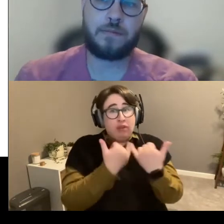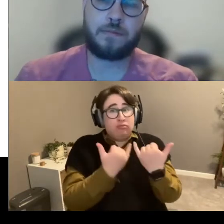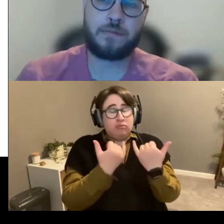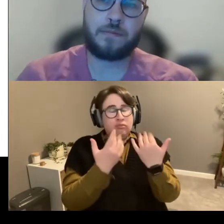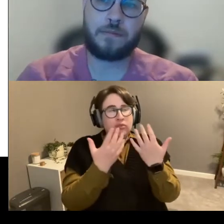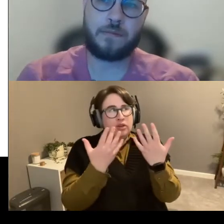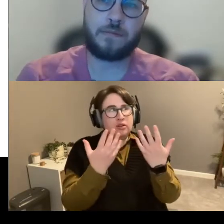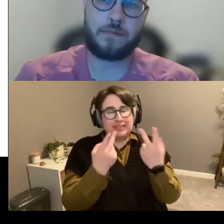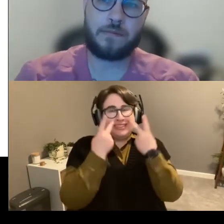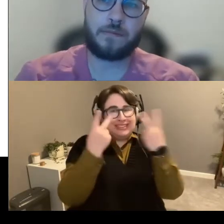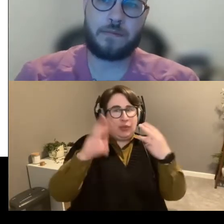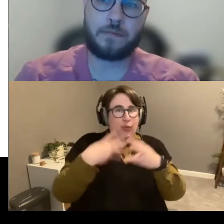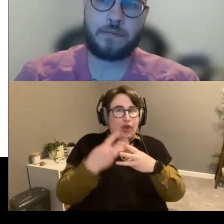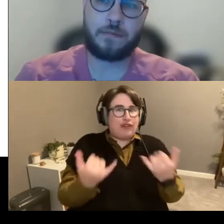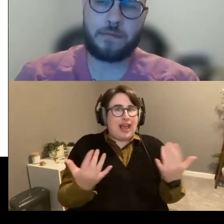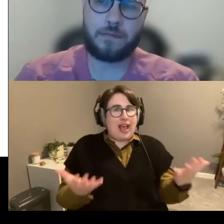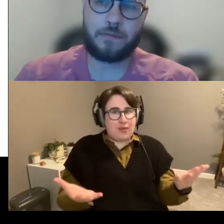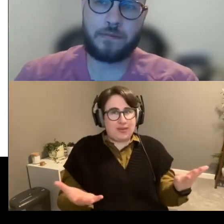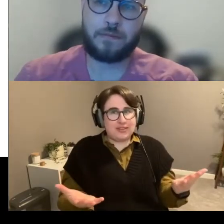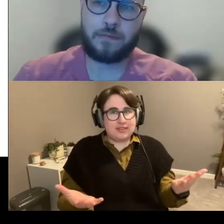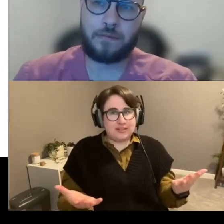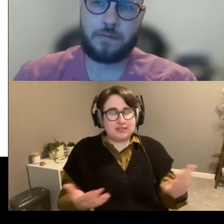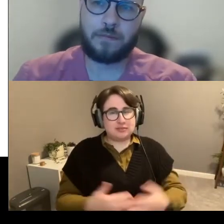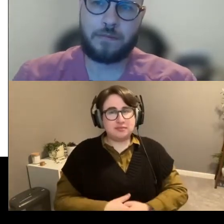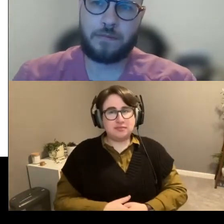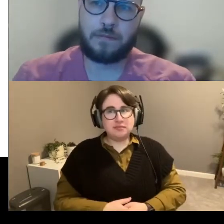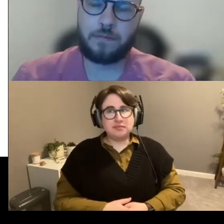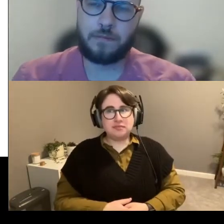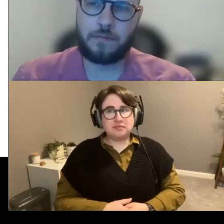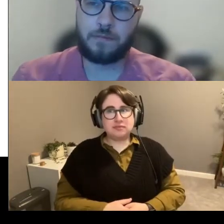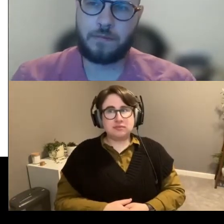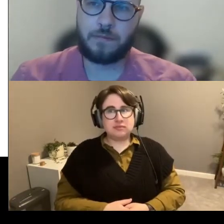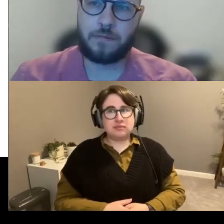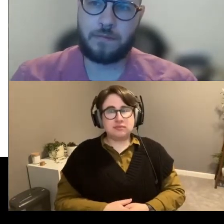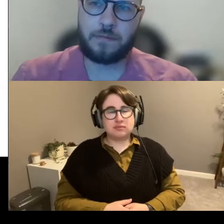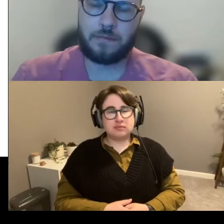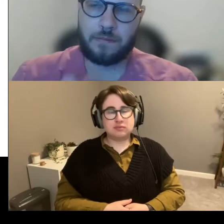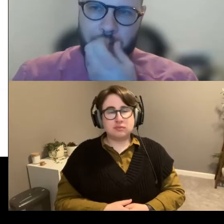where we are seeing things like the Roe decision,